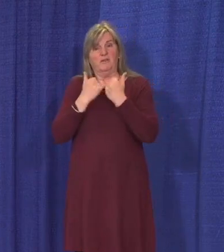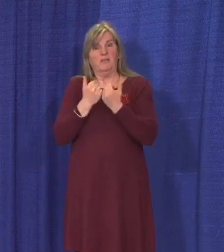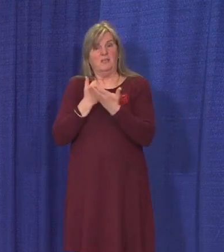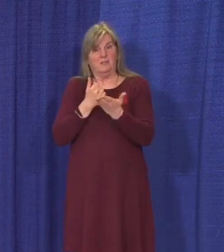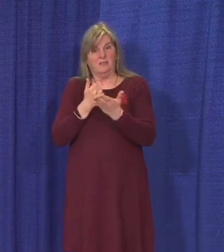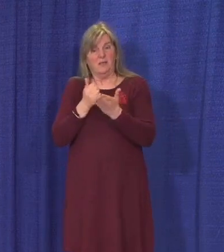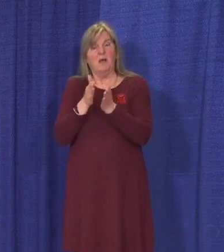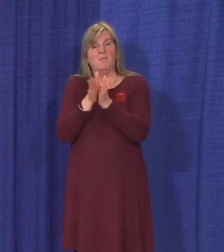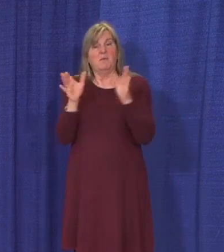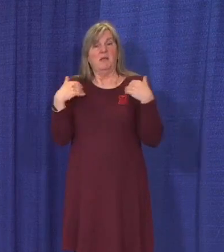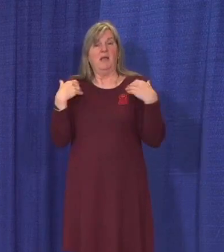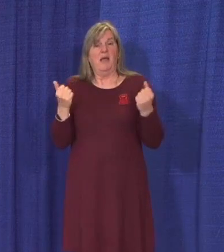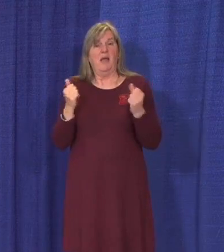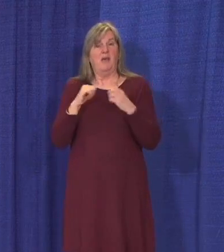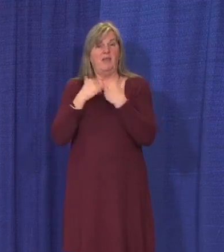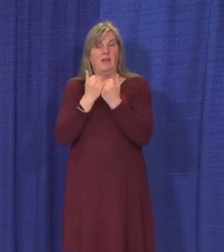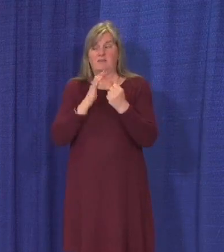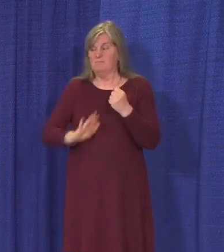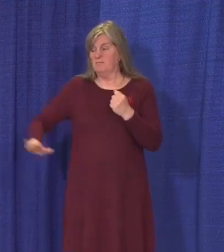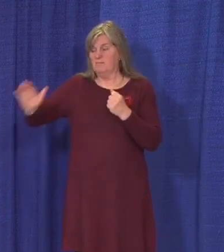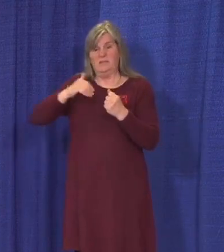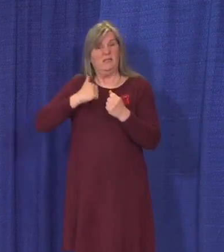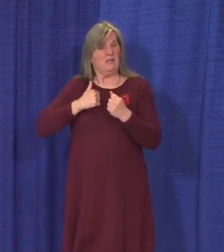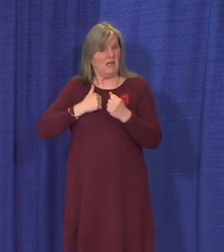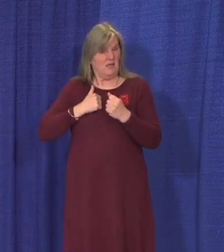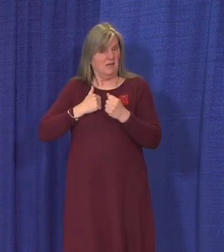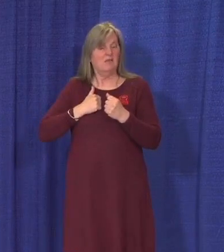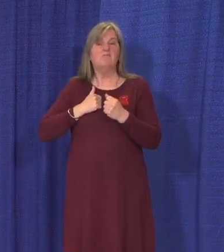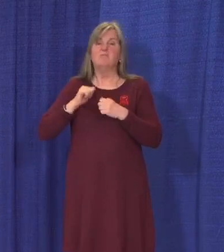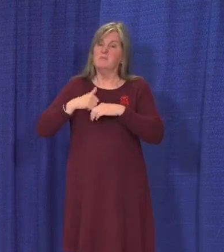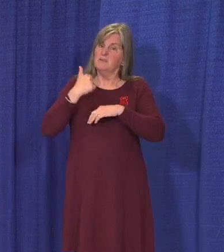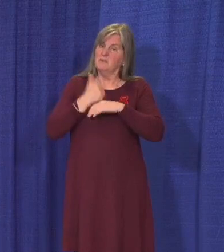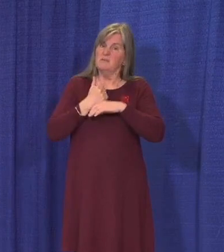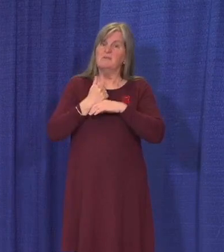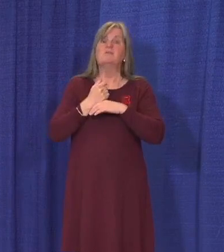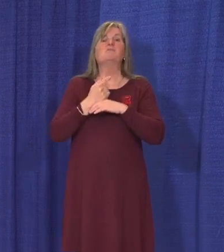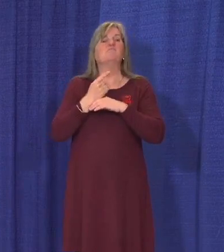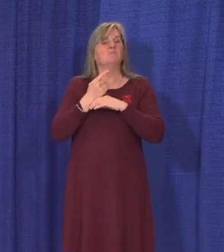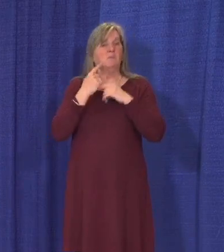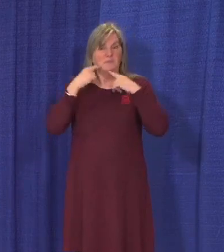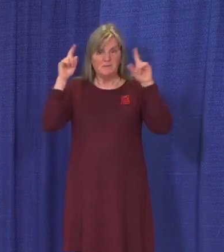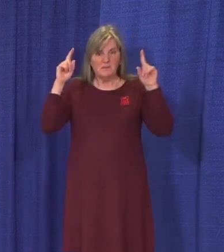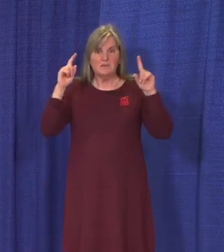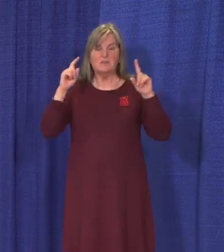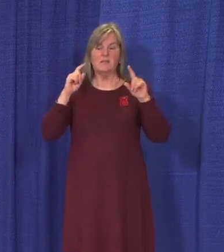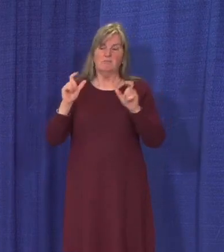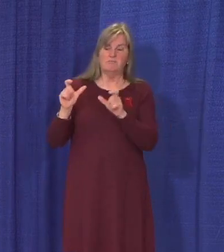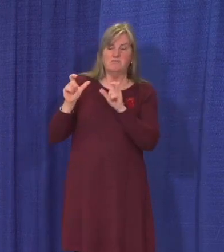increase in travellers heading to or through the Yukon thanks to the measures taken by our